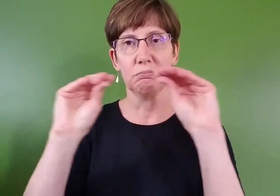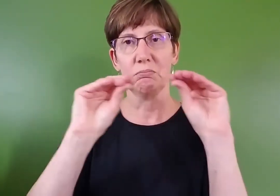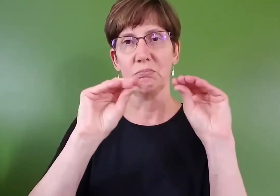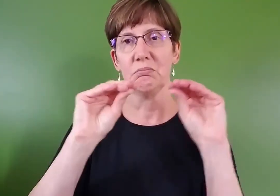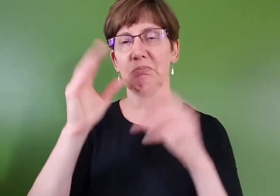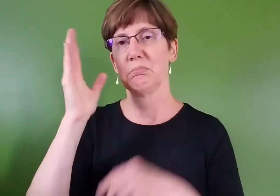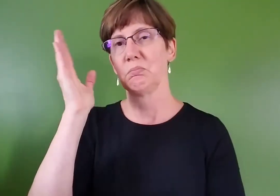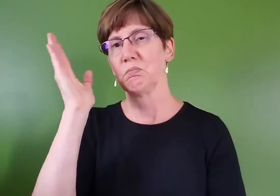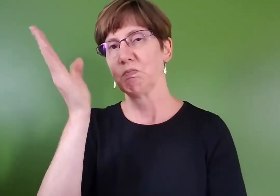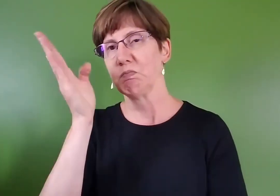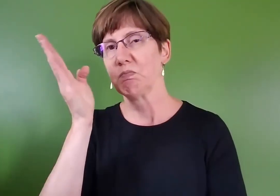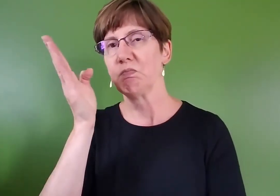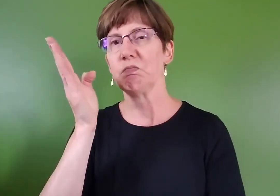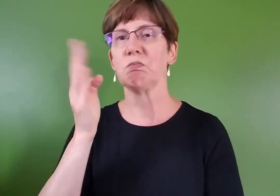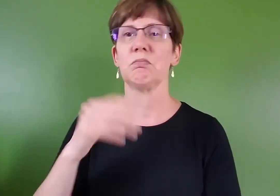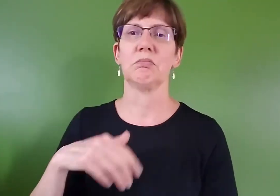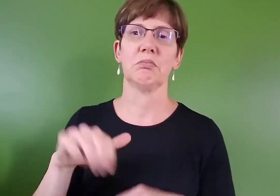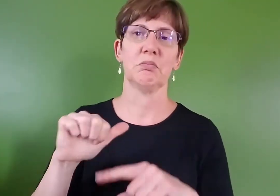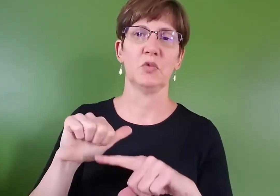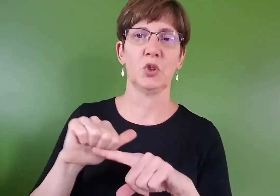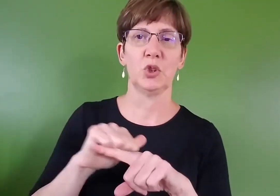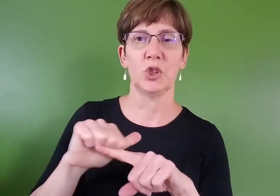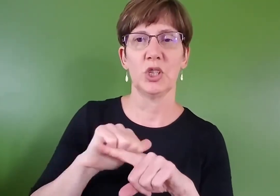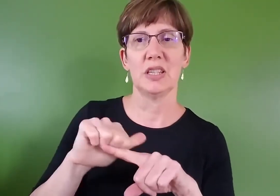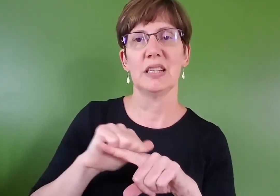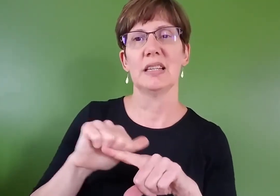or training new SSPs.